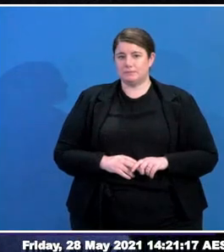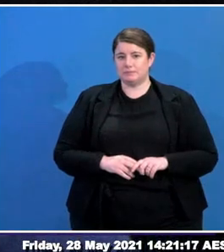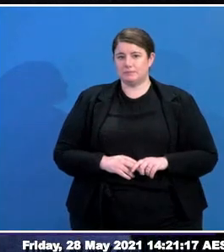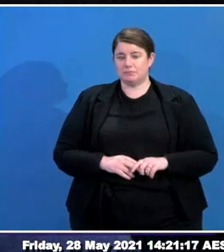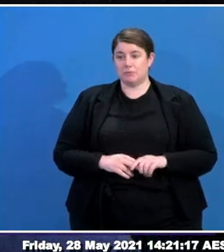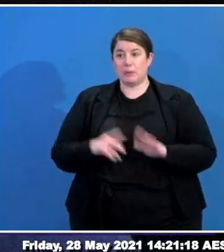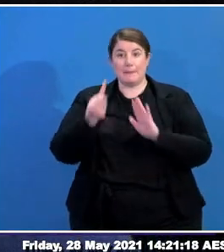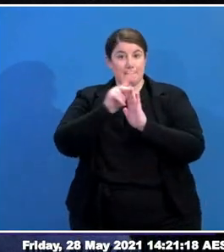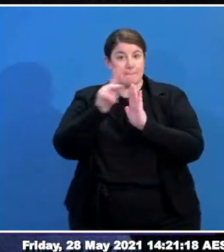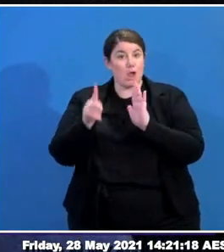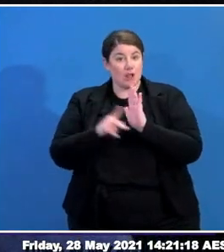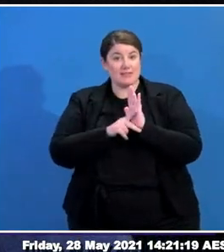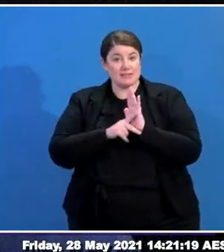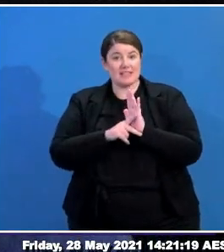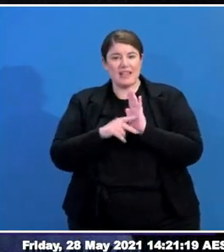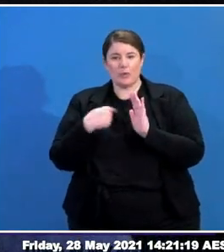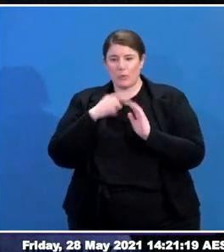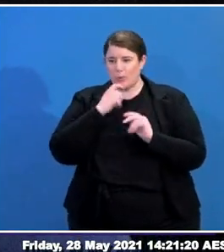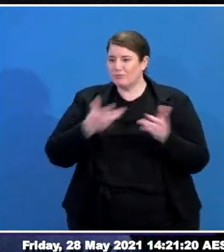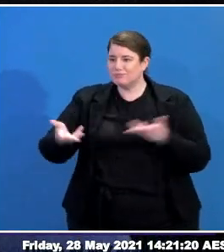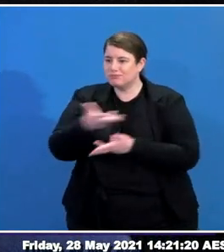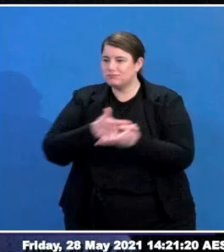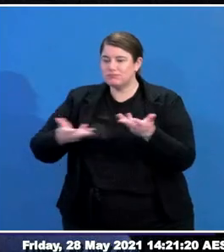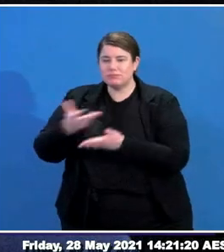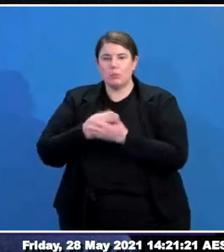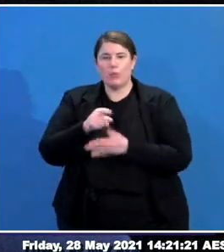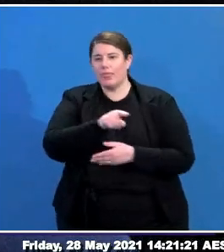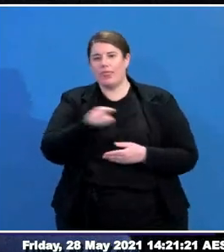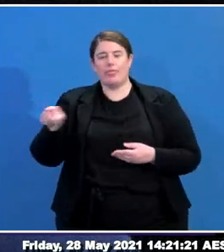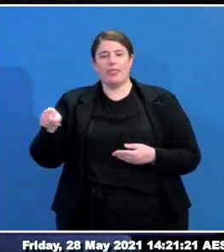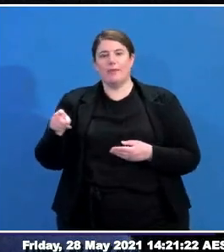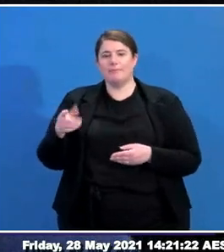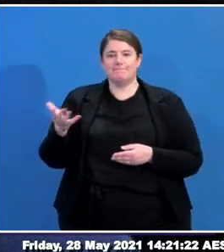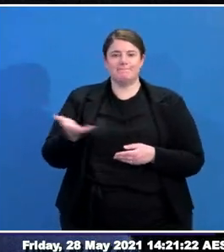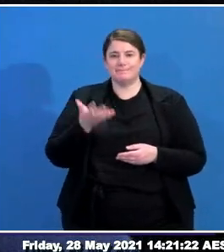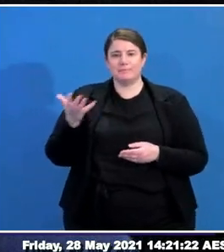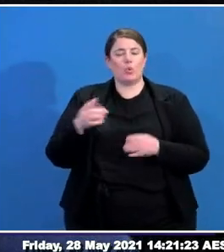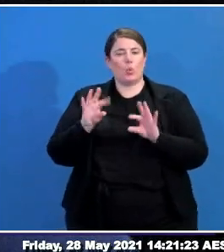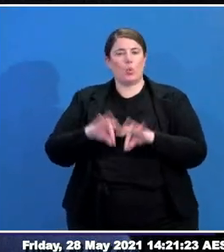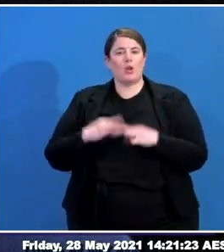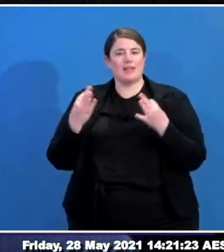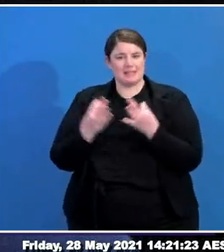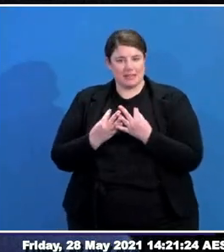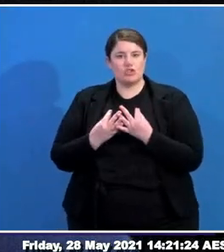policy level we have formal consultative mechanisms with organisations representing